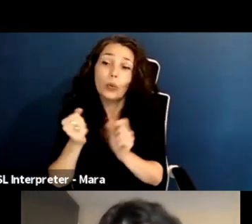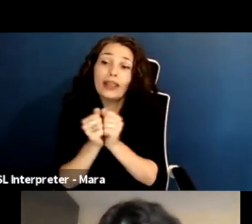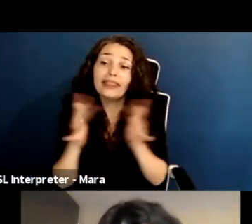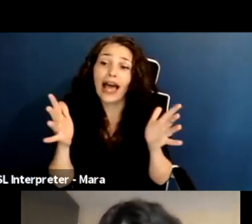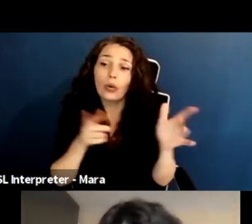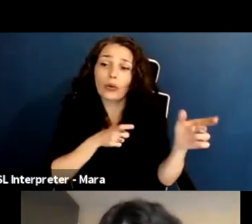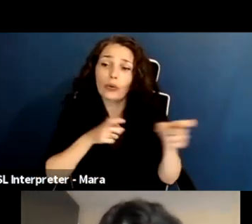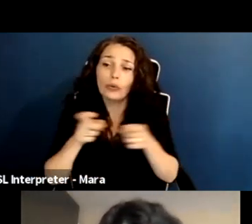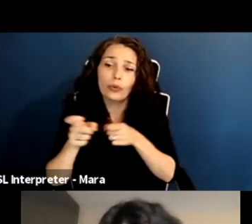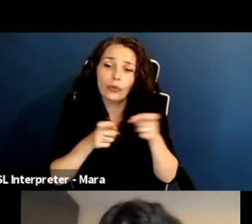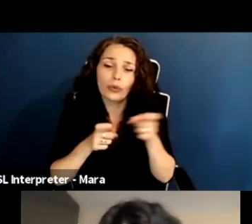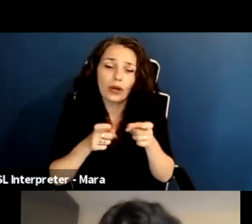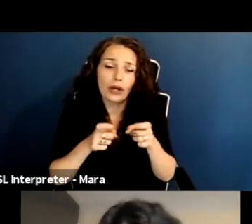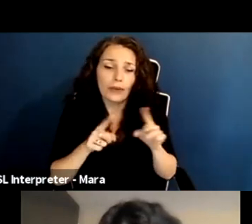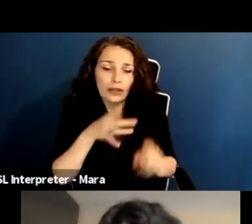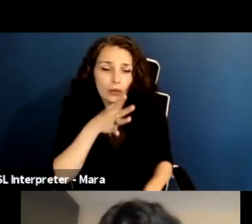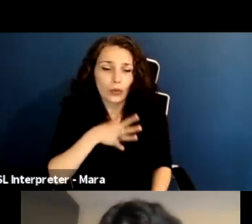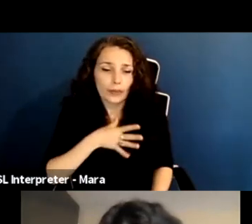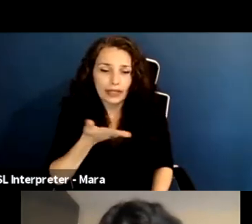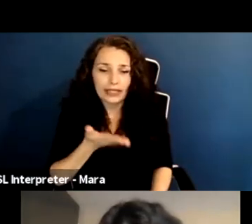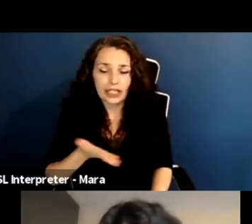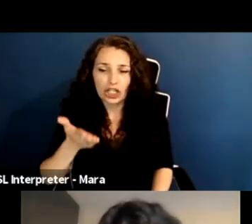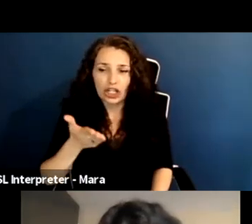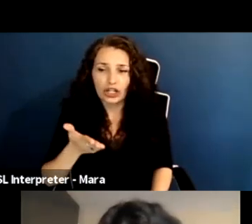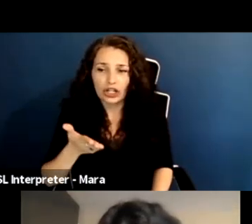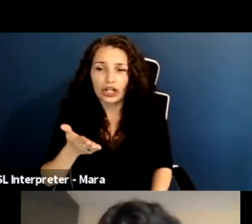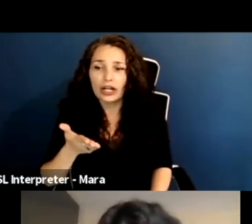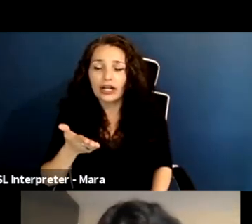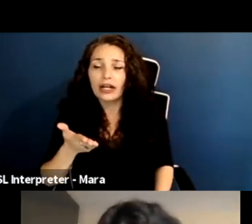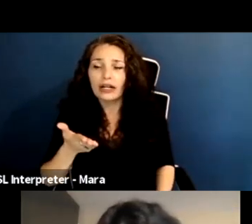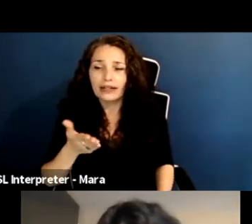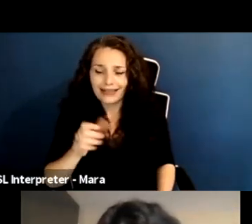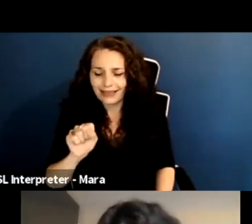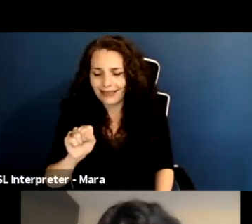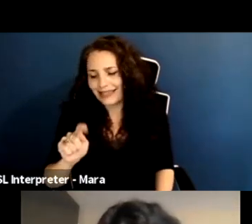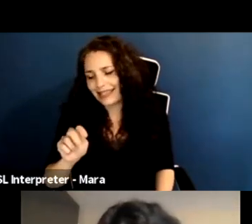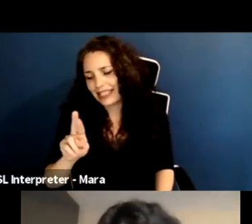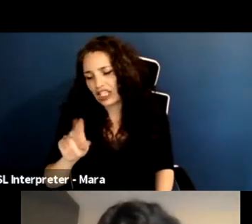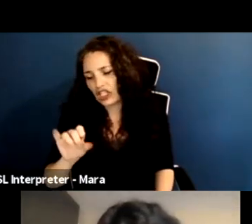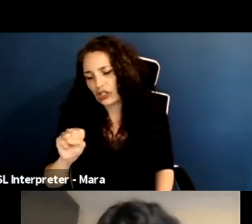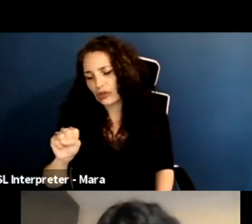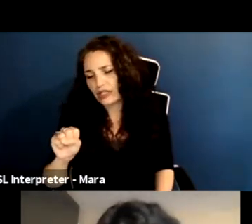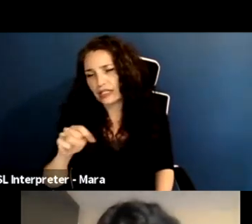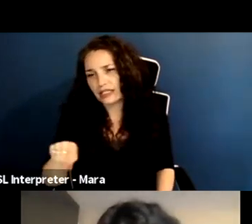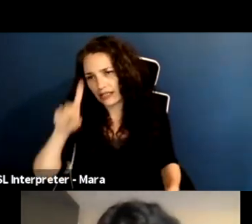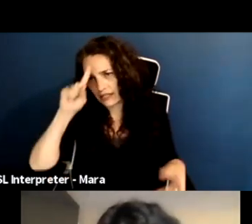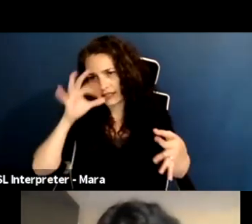but the women in the series, what they've done is they've chosen to turn that prism